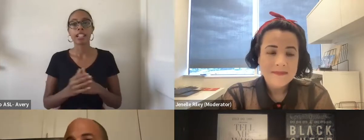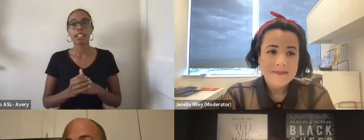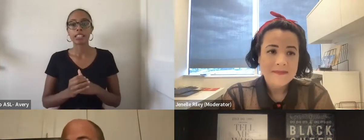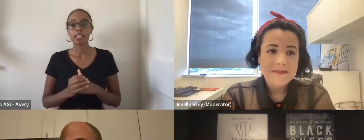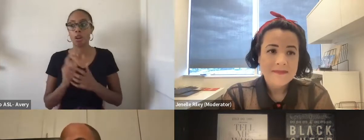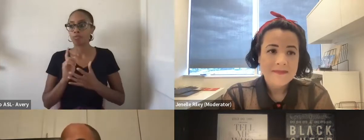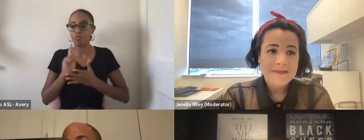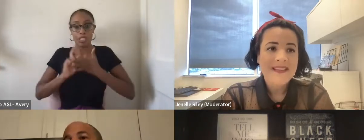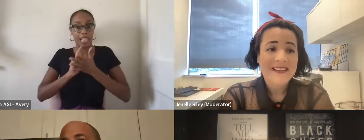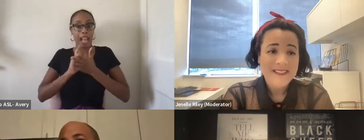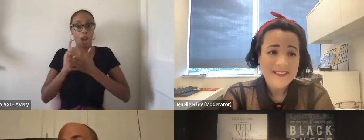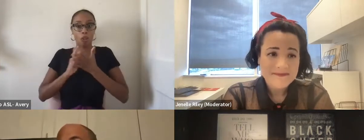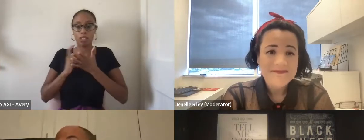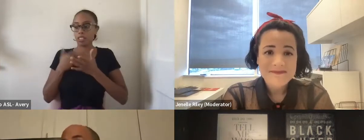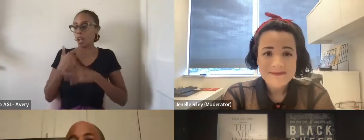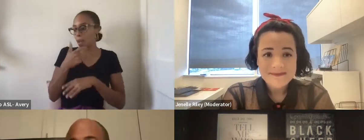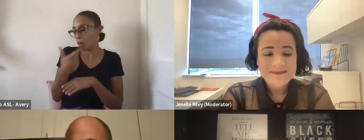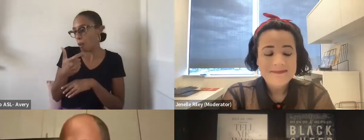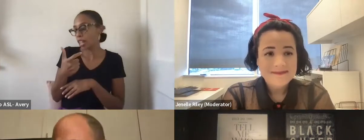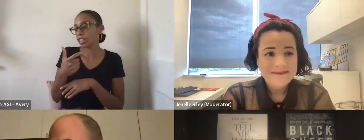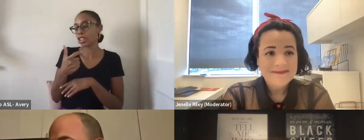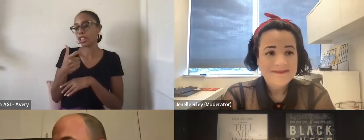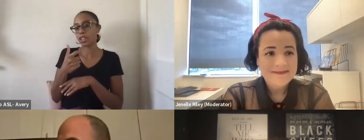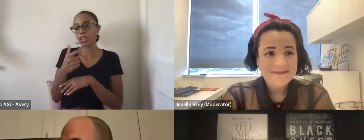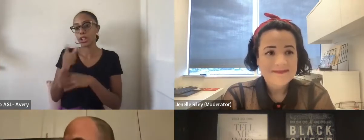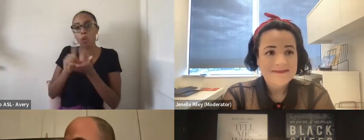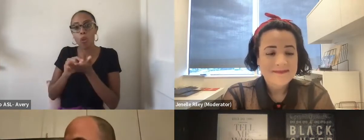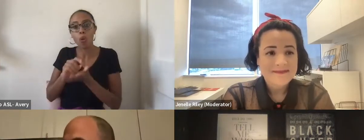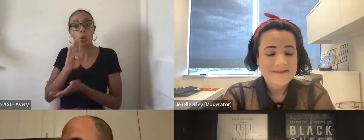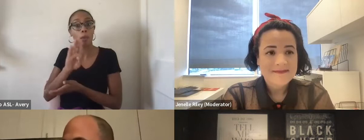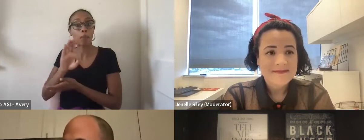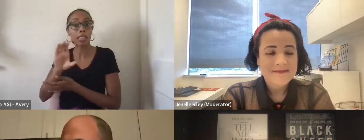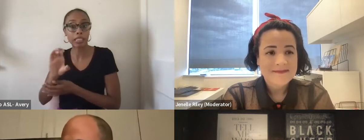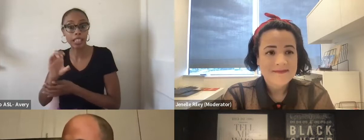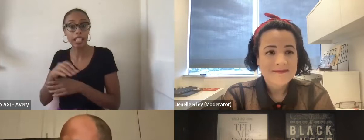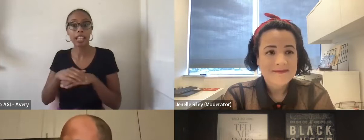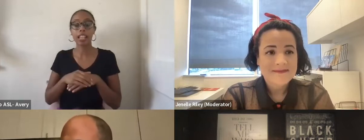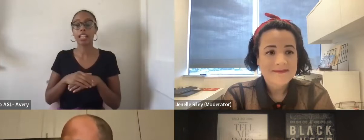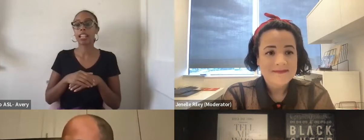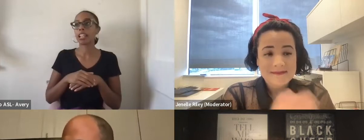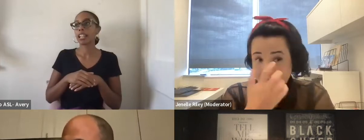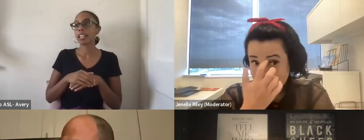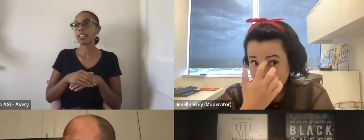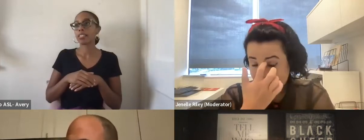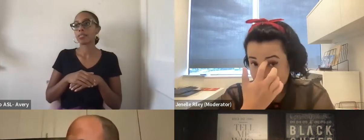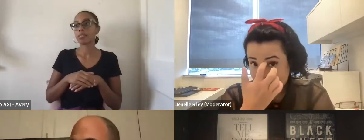And the coverage, and I was also struck by some of this sort of same slow imagery.